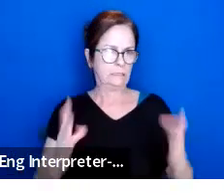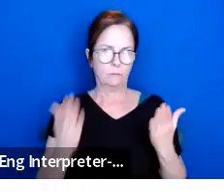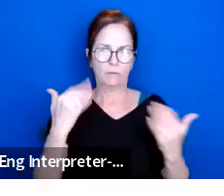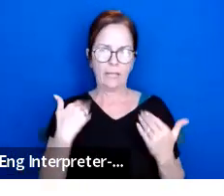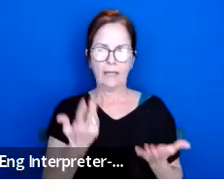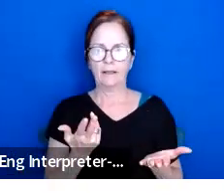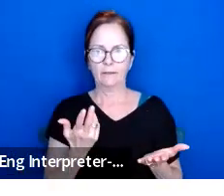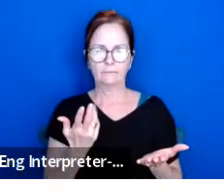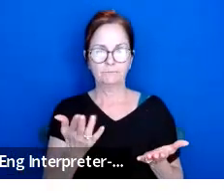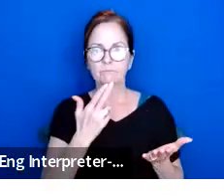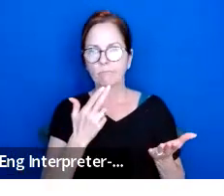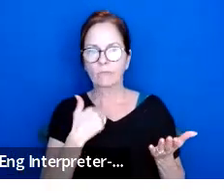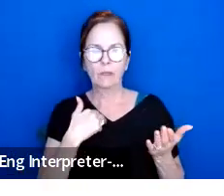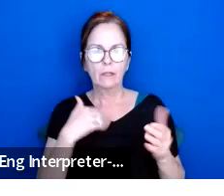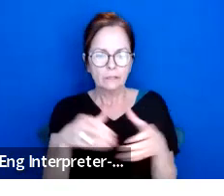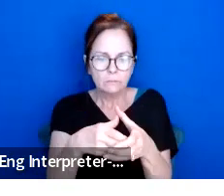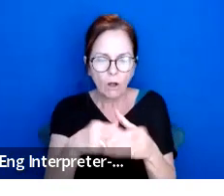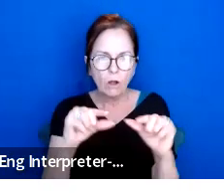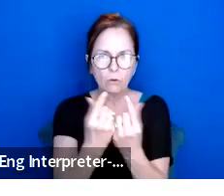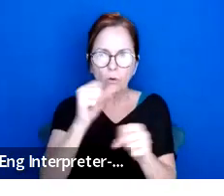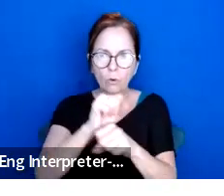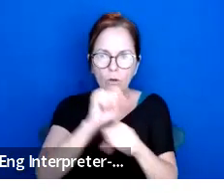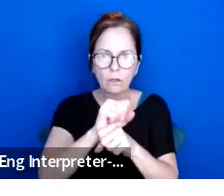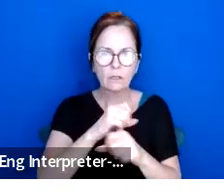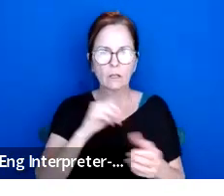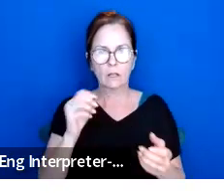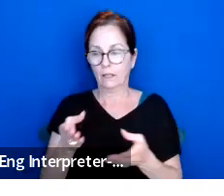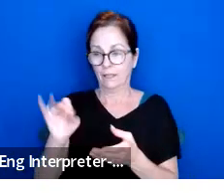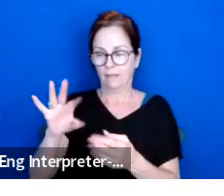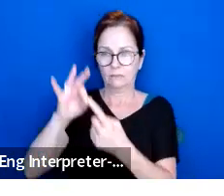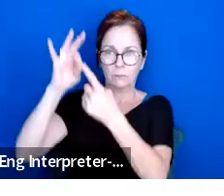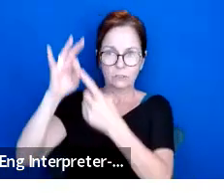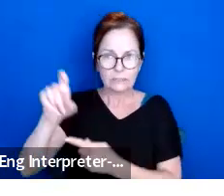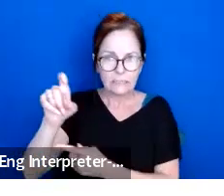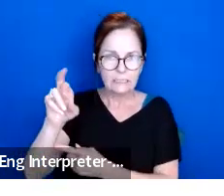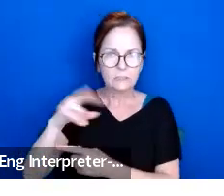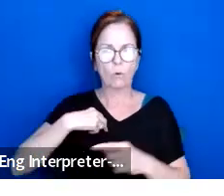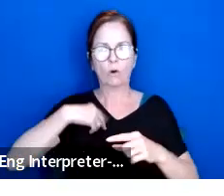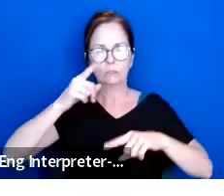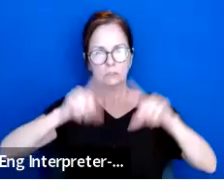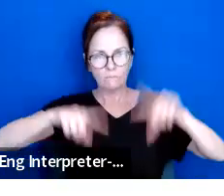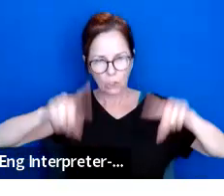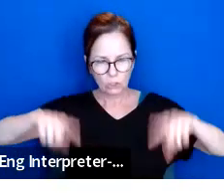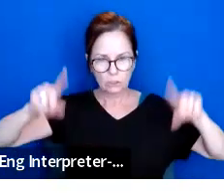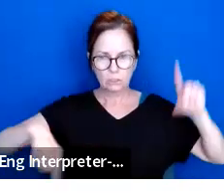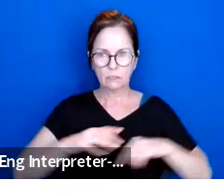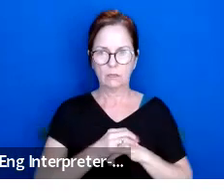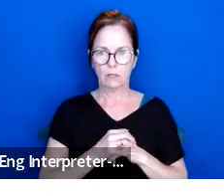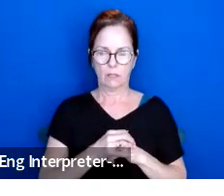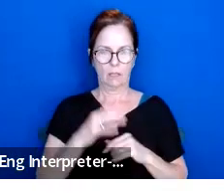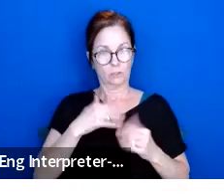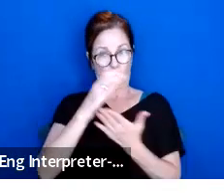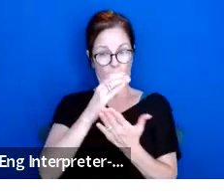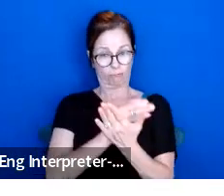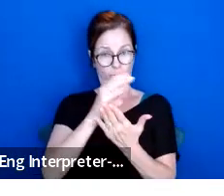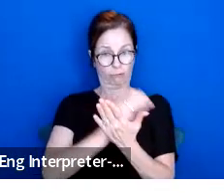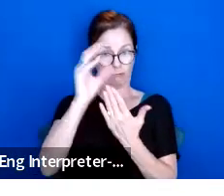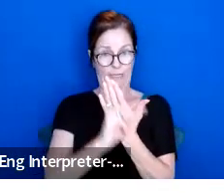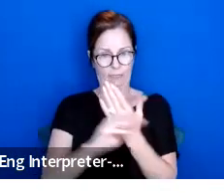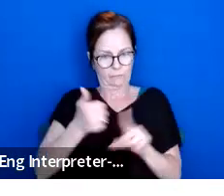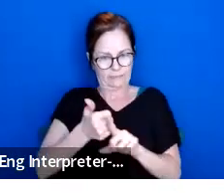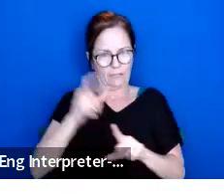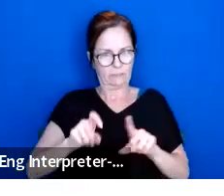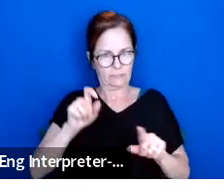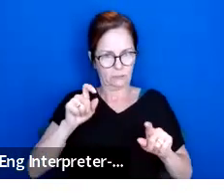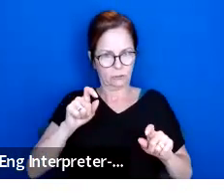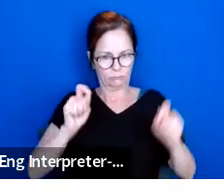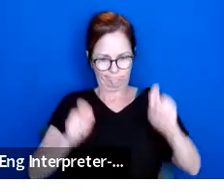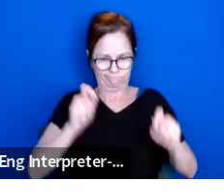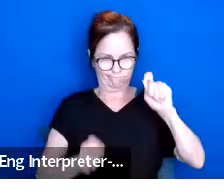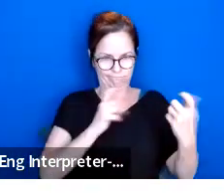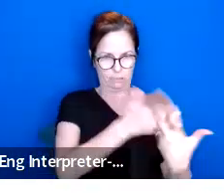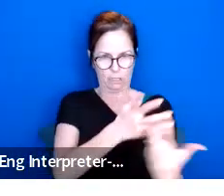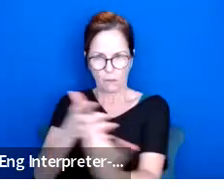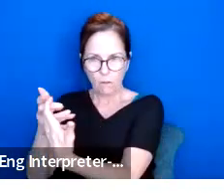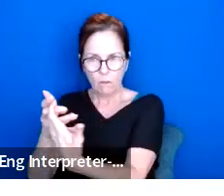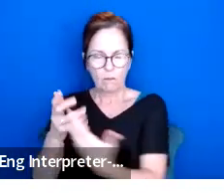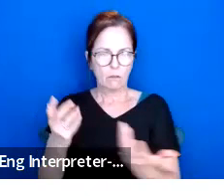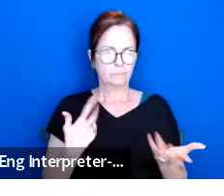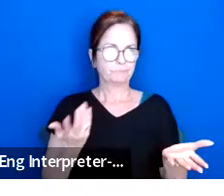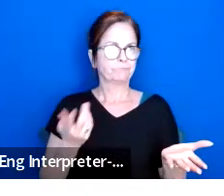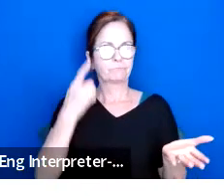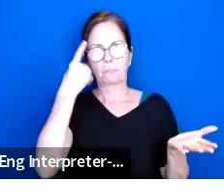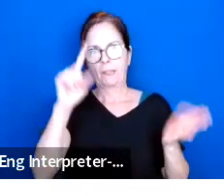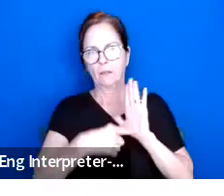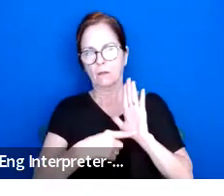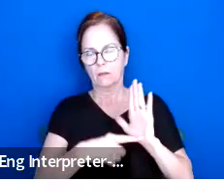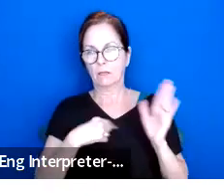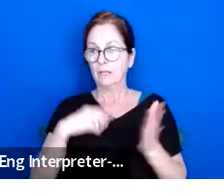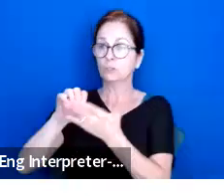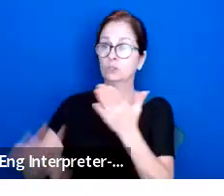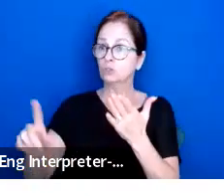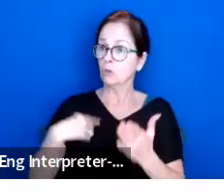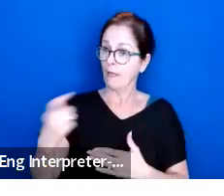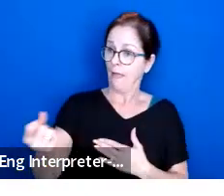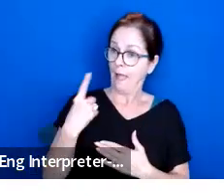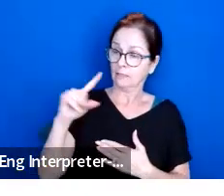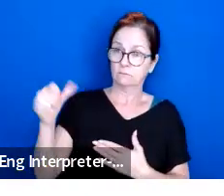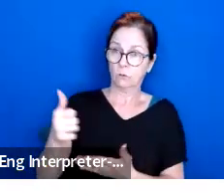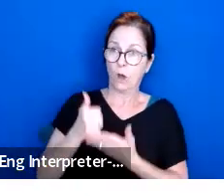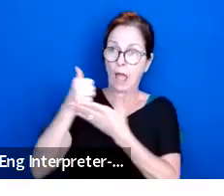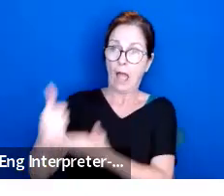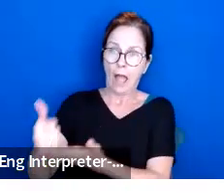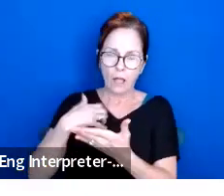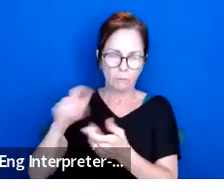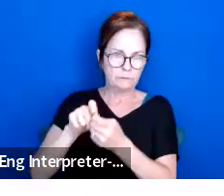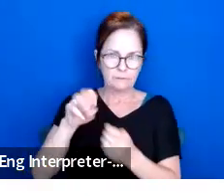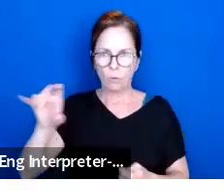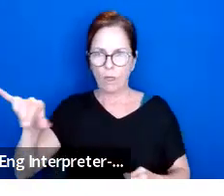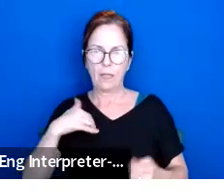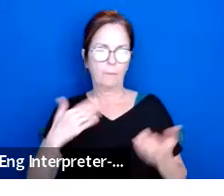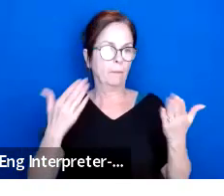I mean, it talked about diverse or special needs. It's also about you know diversifying kind of curriculum that we that if students ask have asked for a particular help in a particular way so maybe doing more case studies or our friends in math, right?